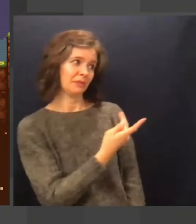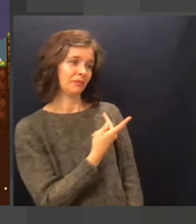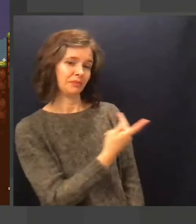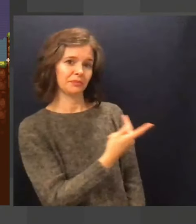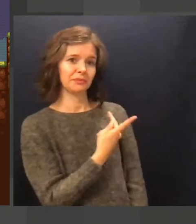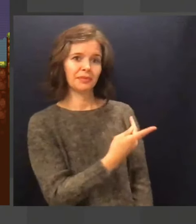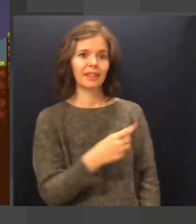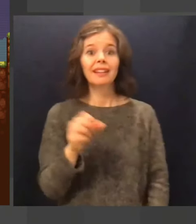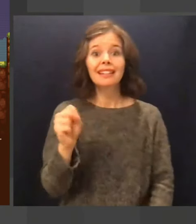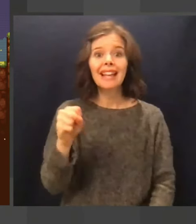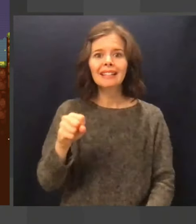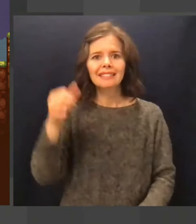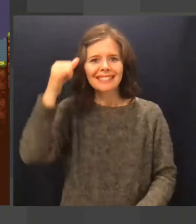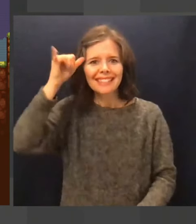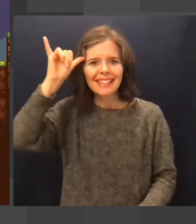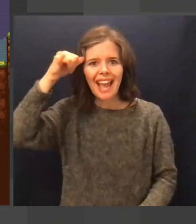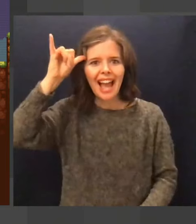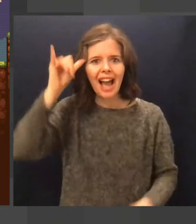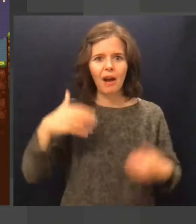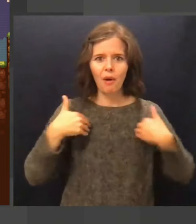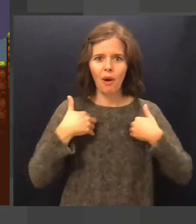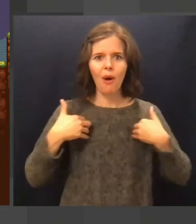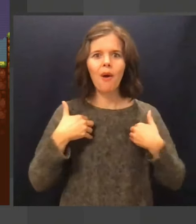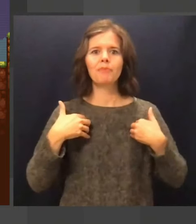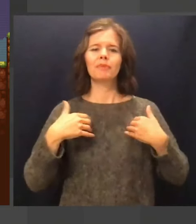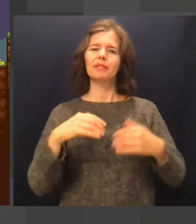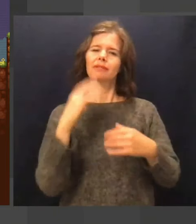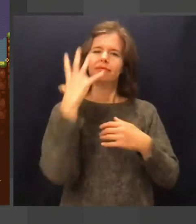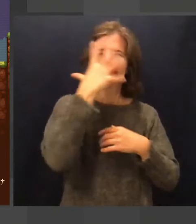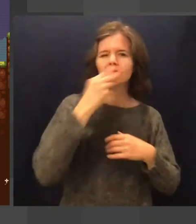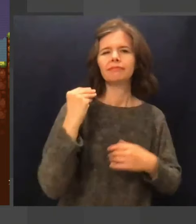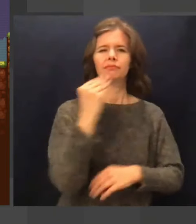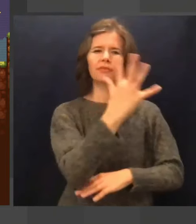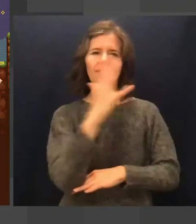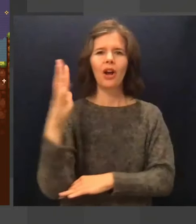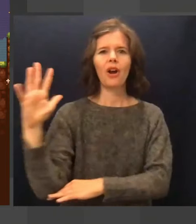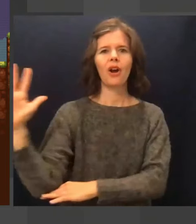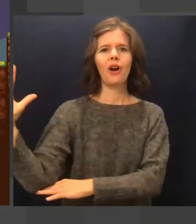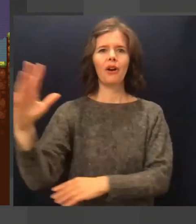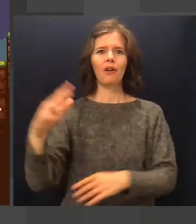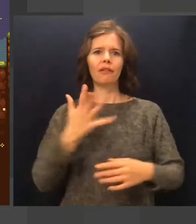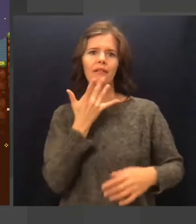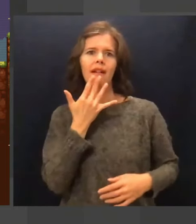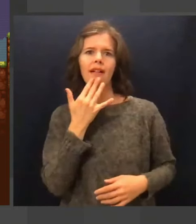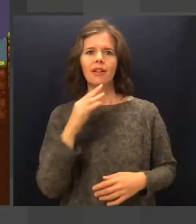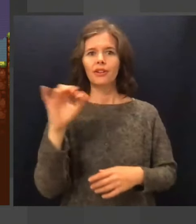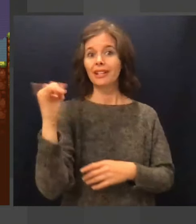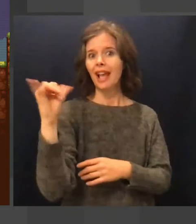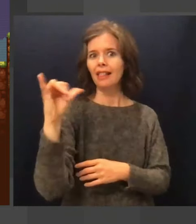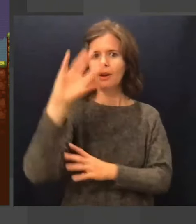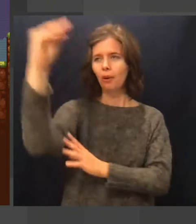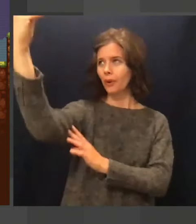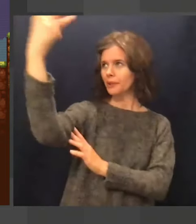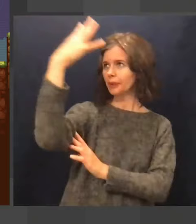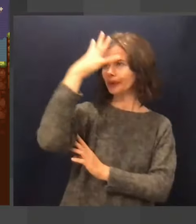OH, BEES AND MOOBLOOMS ARE FRIENDS. JUST LIKE WE ARE, RIGHT, AGNES? THESE FRIENDLY COWS LIVE IN THE FRIENDLY FOREST BIOME. YELLOW AS SUNSHINE AND COVERED